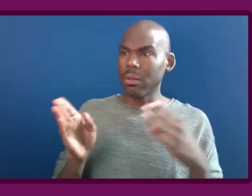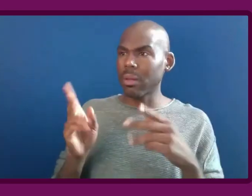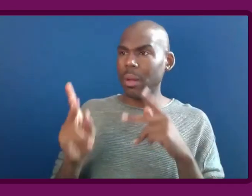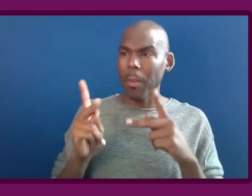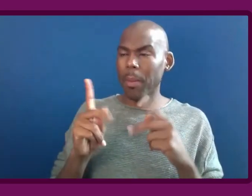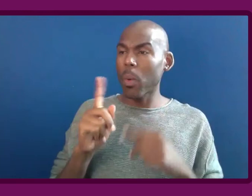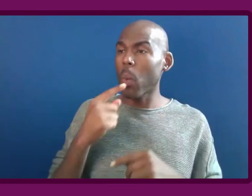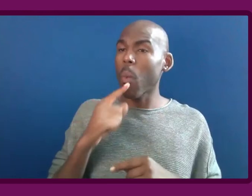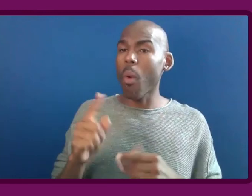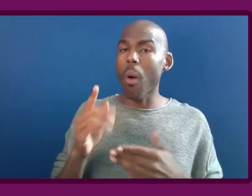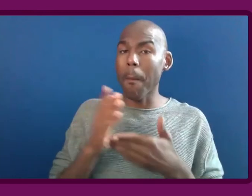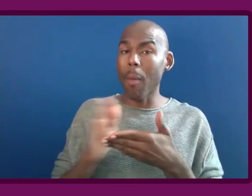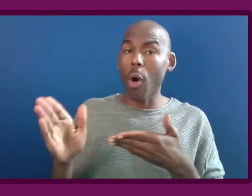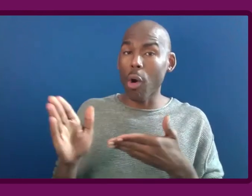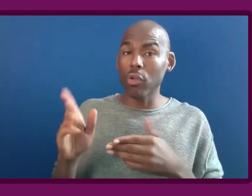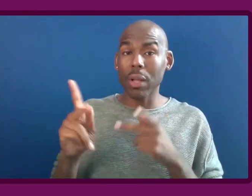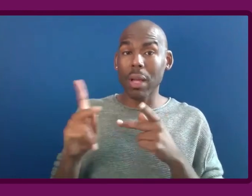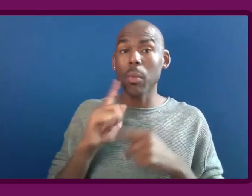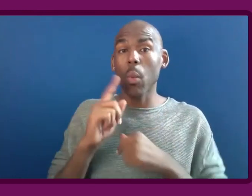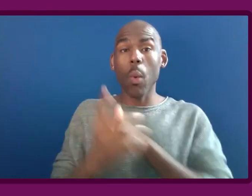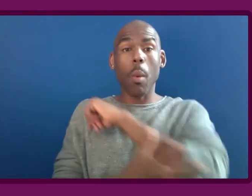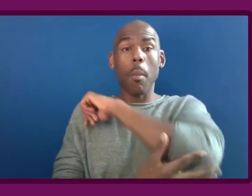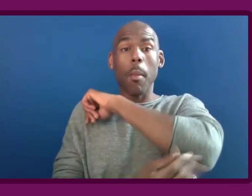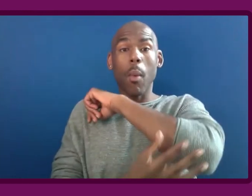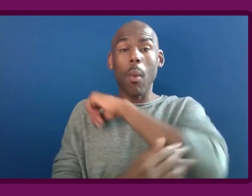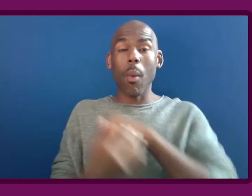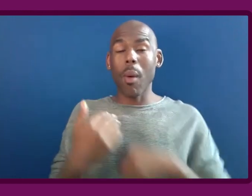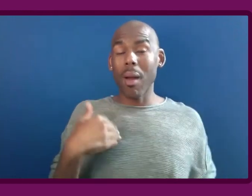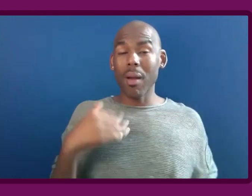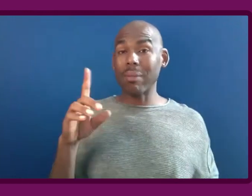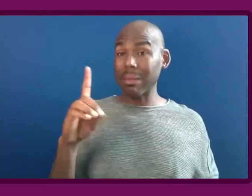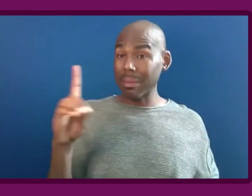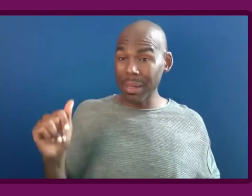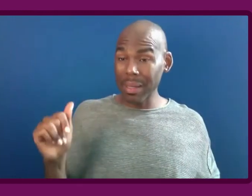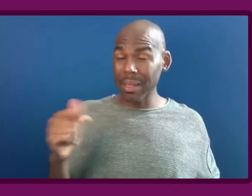she's living this. It helps us to ignite conversations around, "Well, what happens when